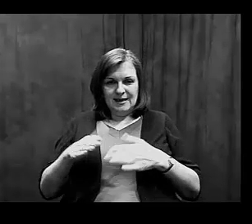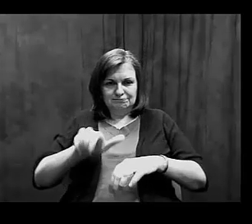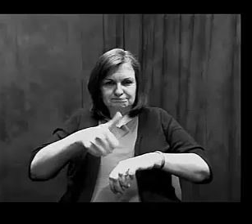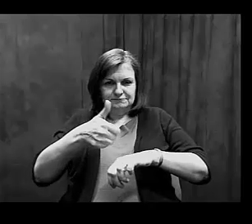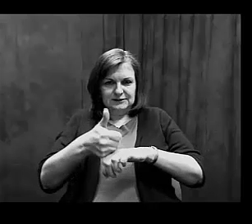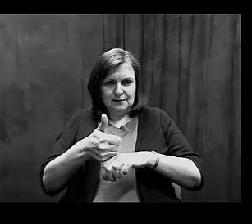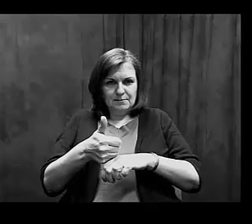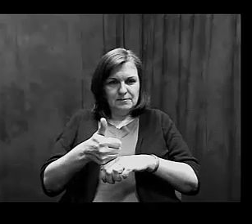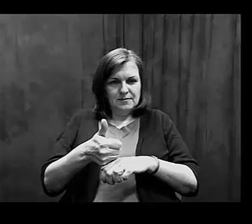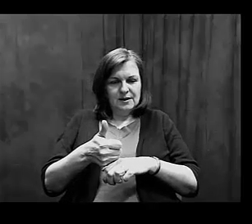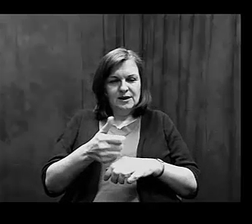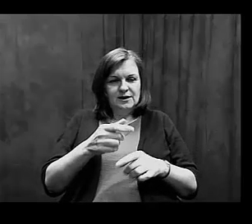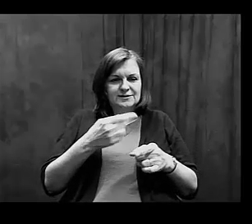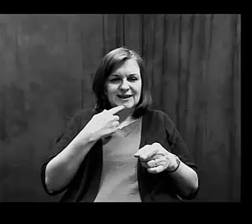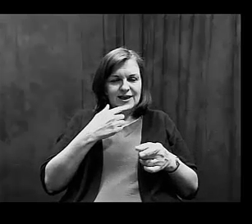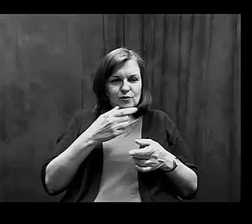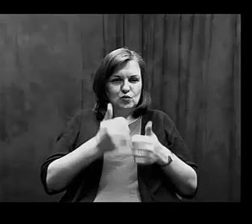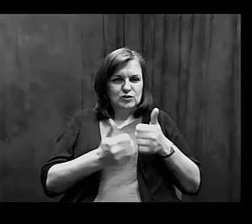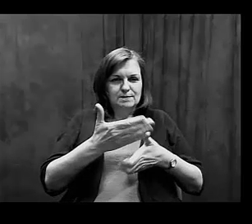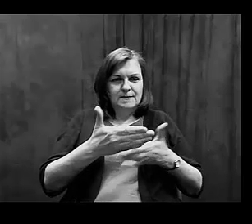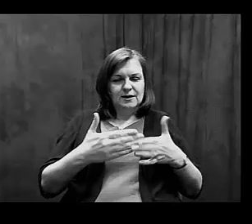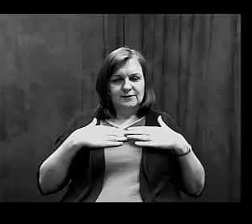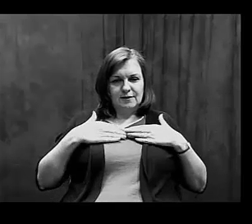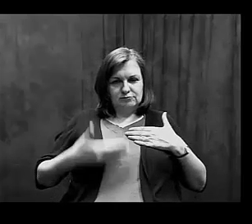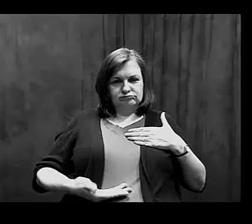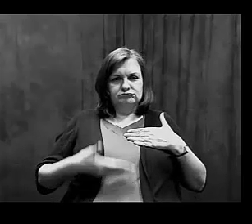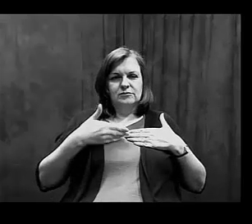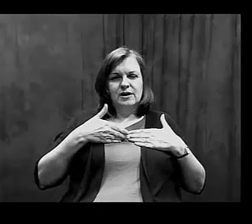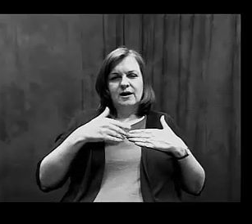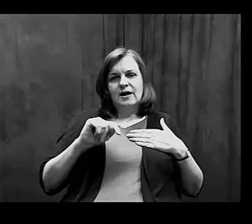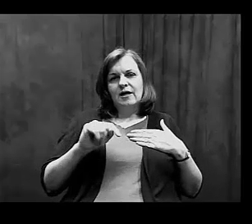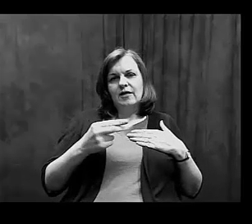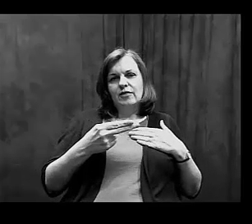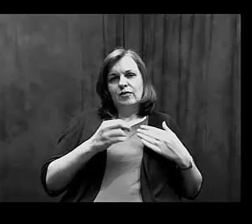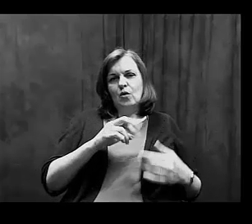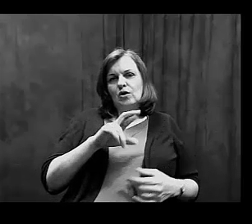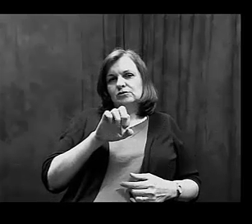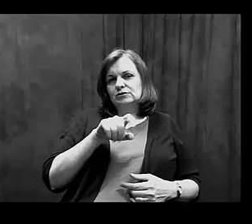the thorax and an upper abdomen